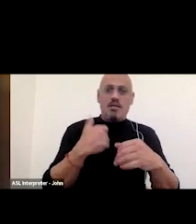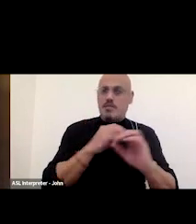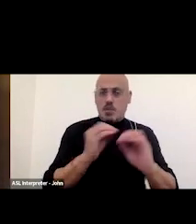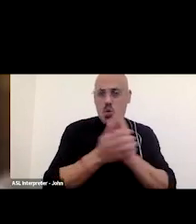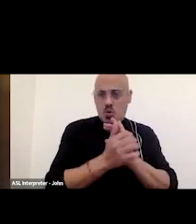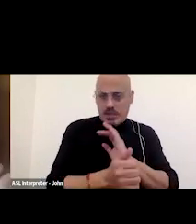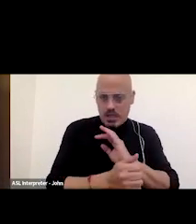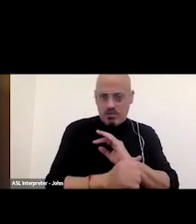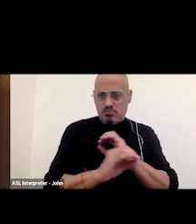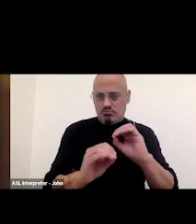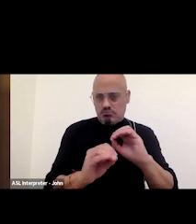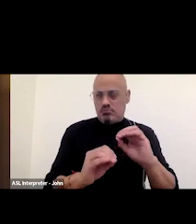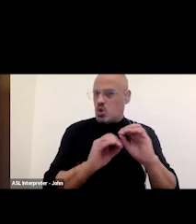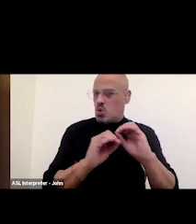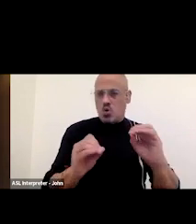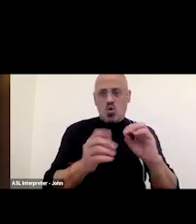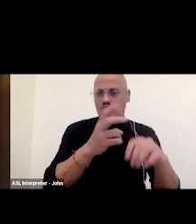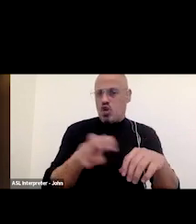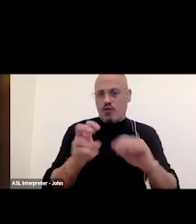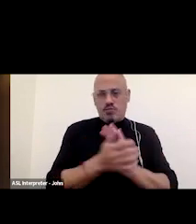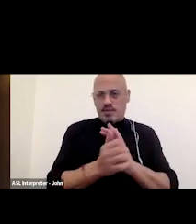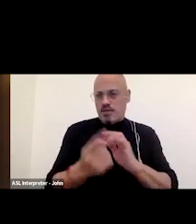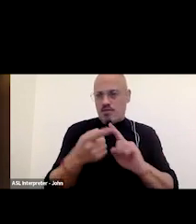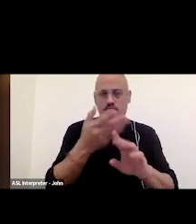is unskilled, has no transferable skills from previous work,